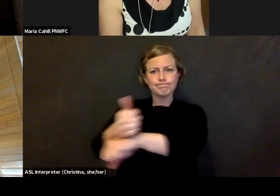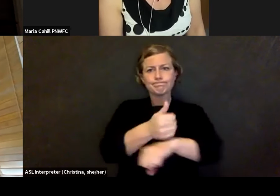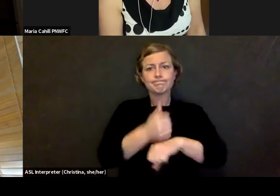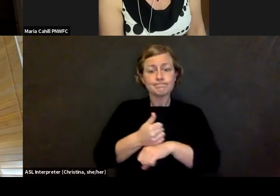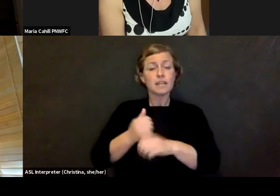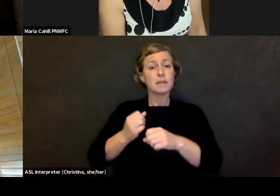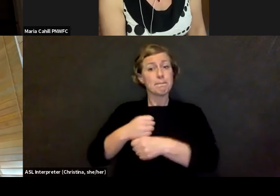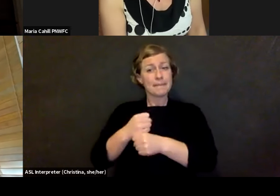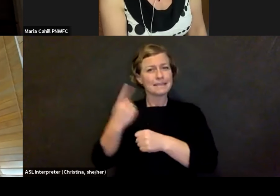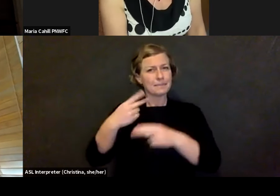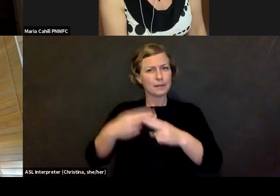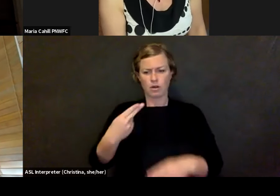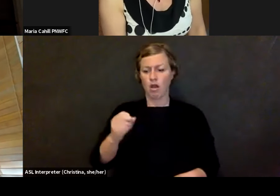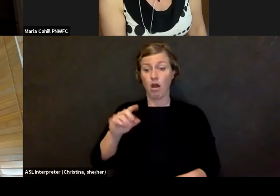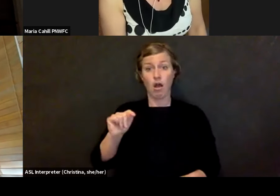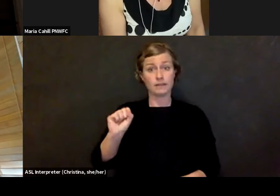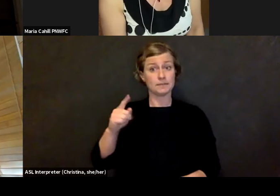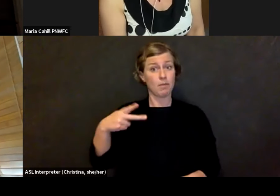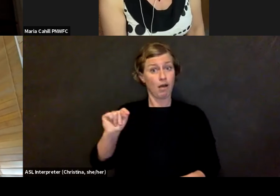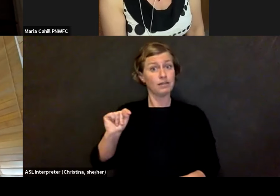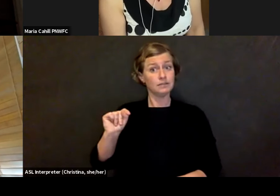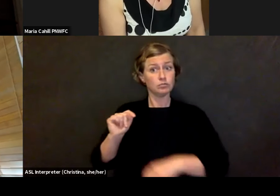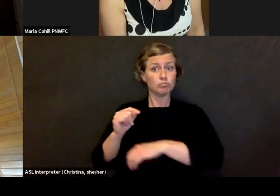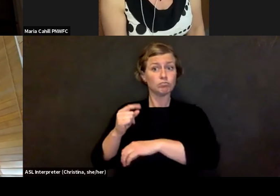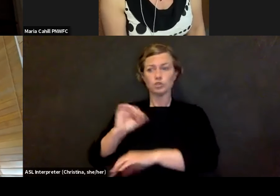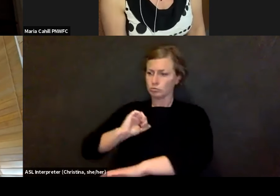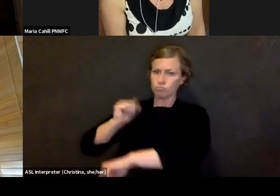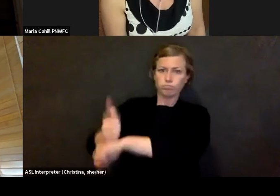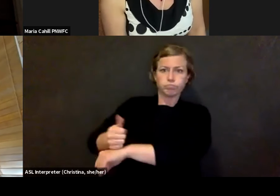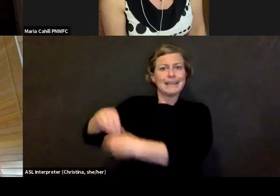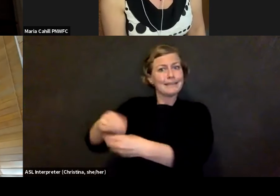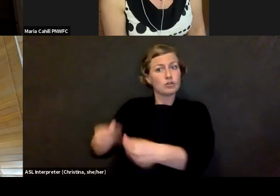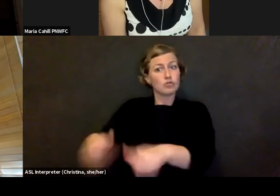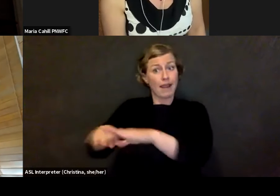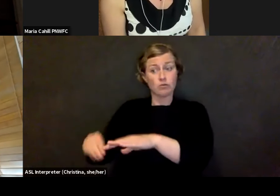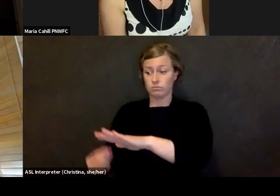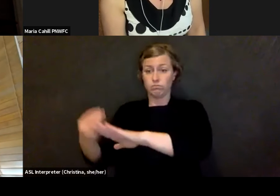lived in Georgia I worked with a group that was working to create hotspots that were able to be plugged right into the